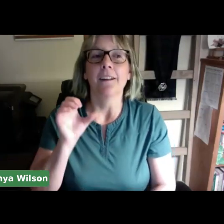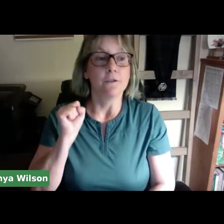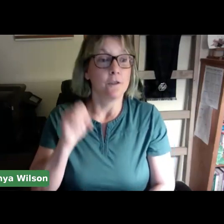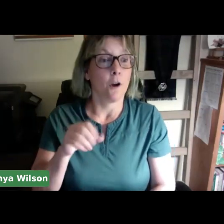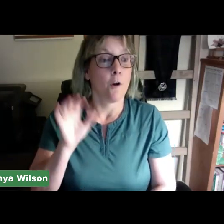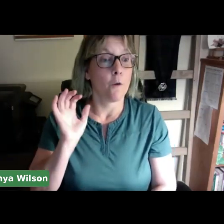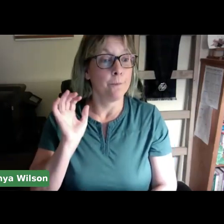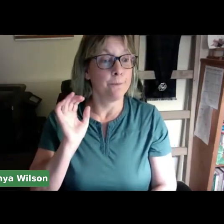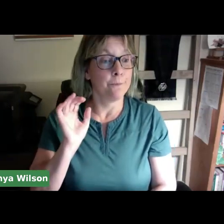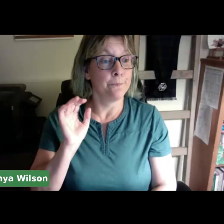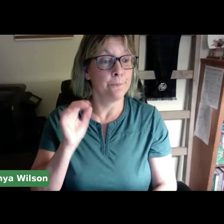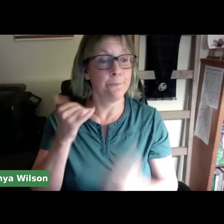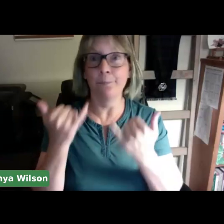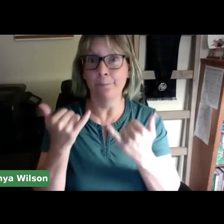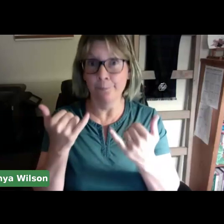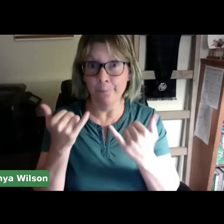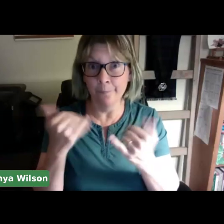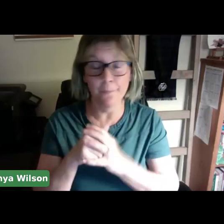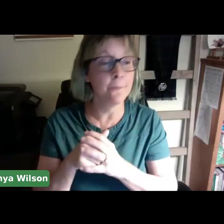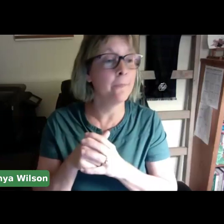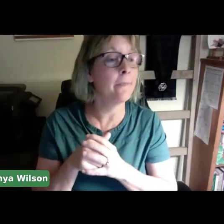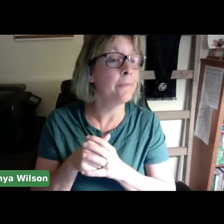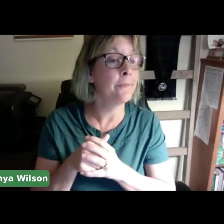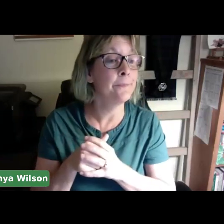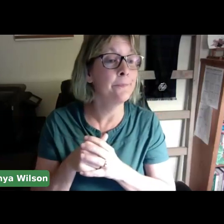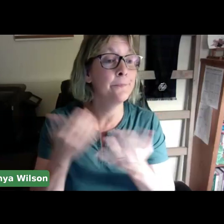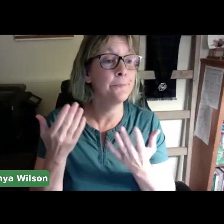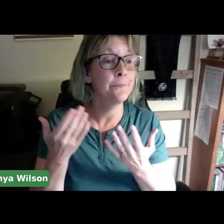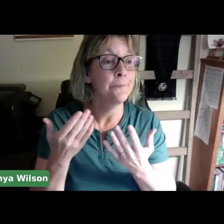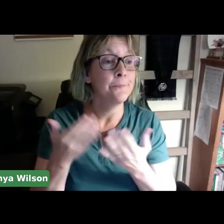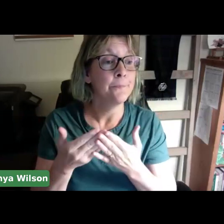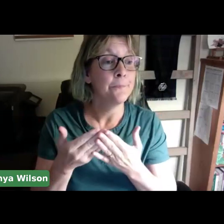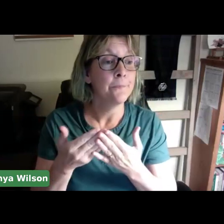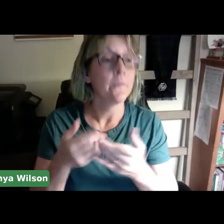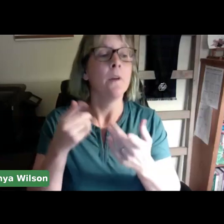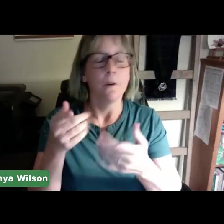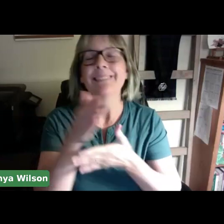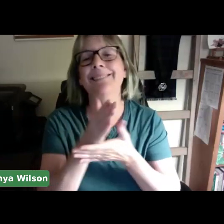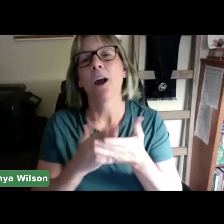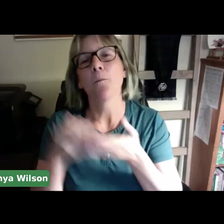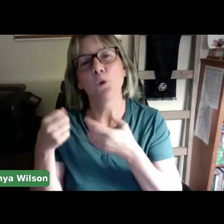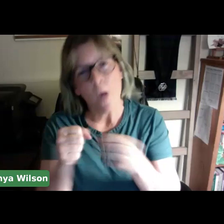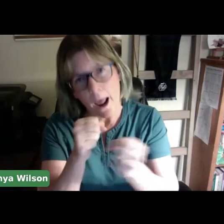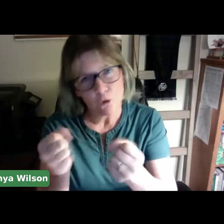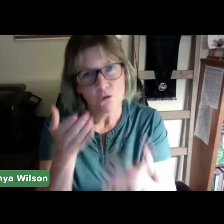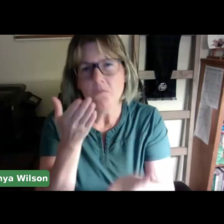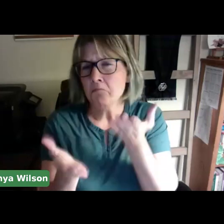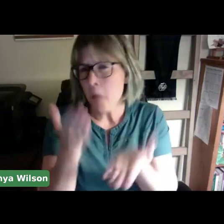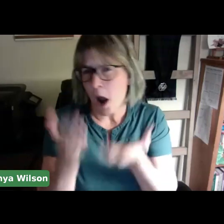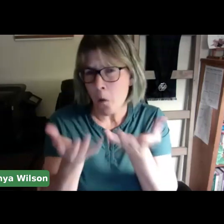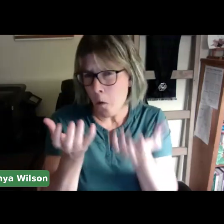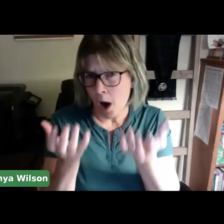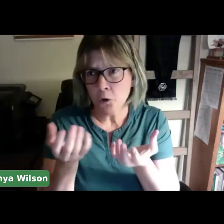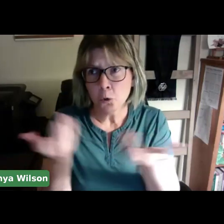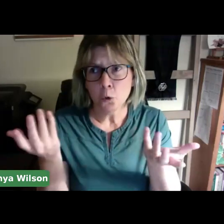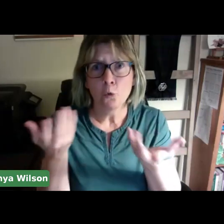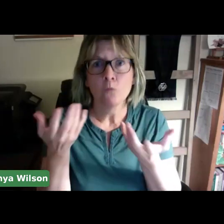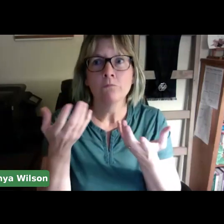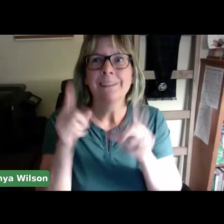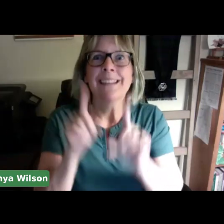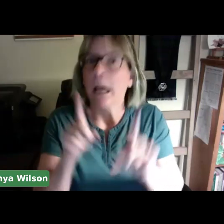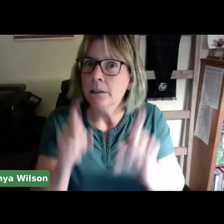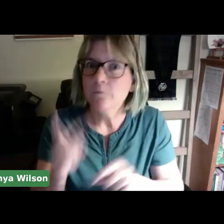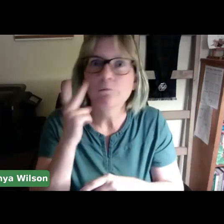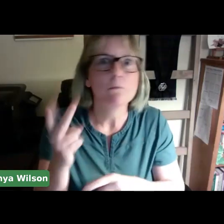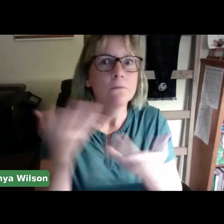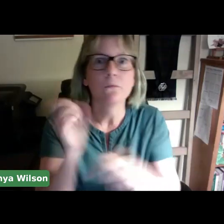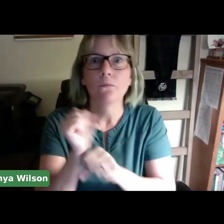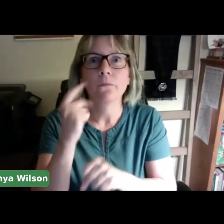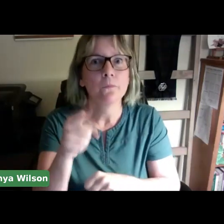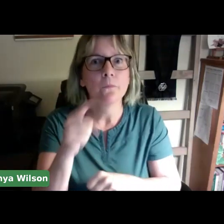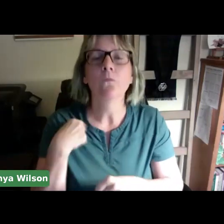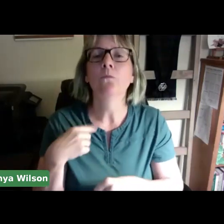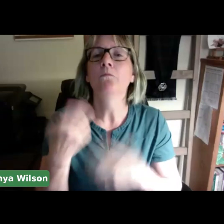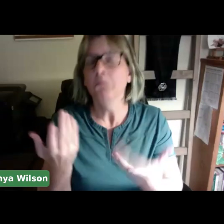So at this point. Let's see. There are some strategies that you may want to test out just